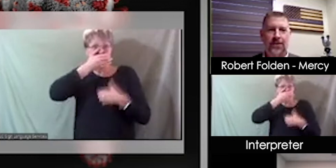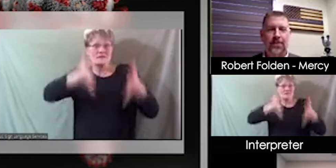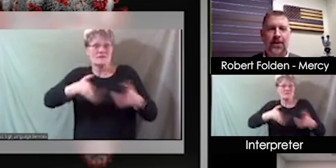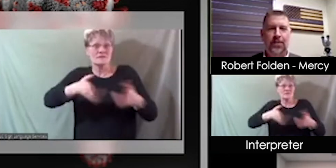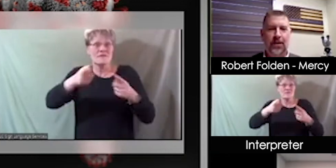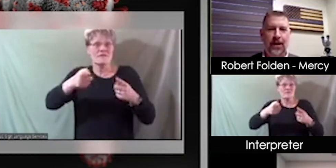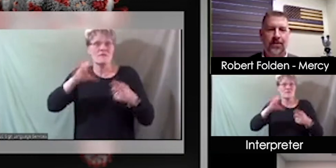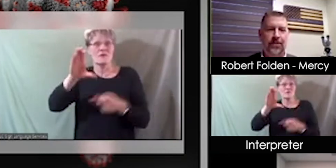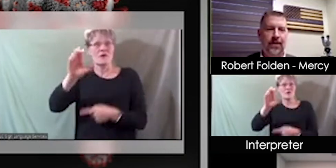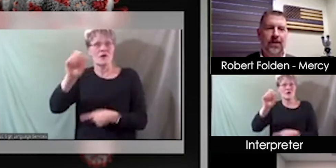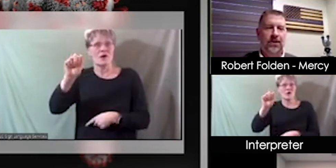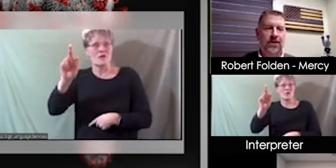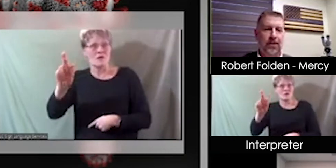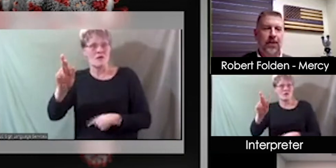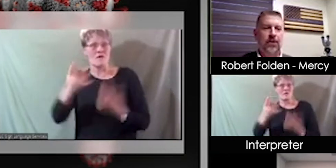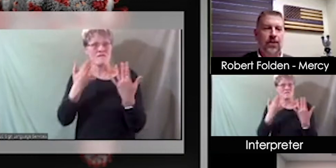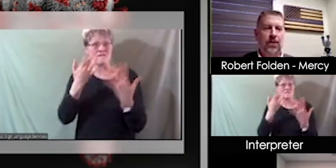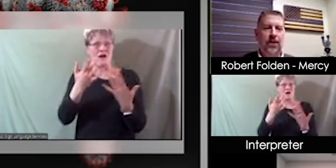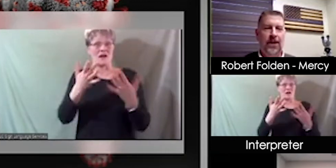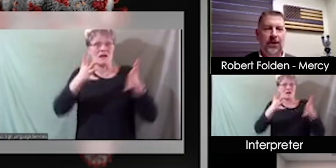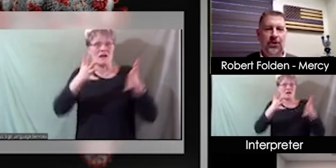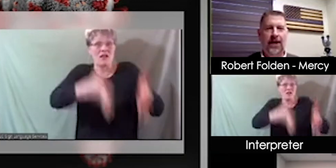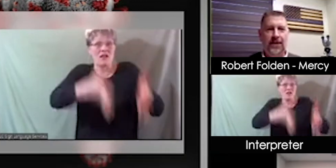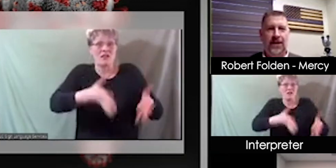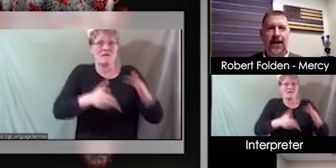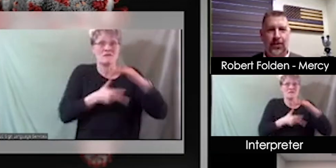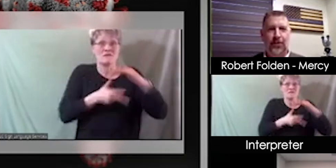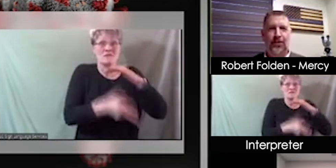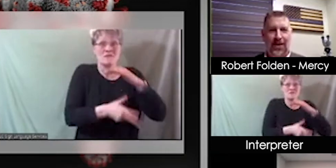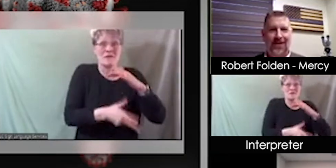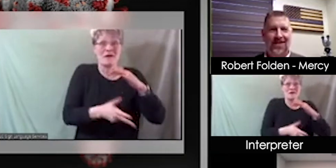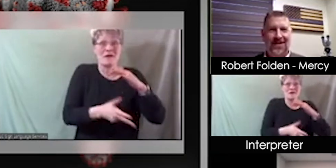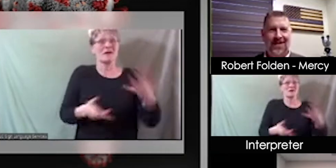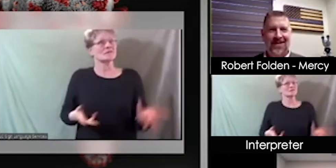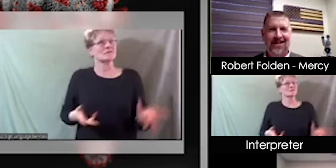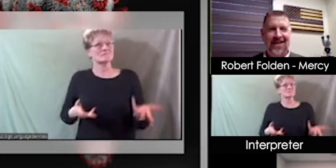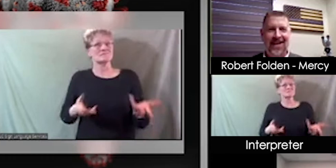I mean people have, it's the typical Shasta County response